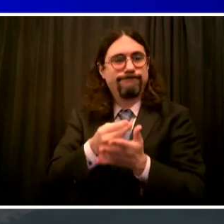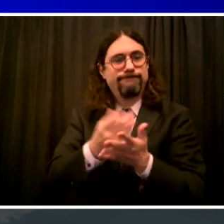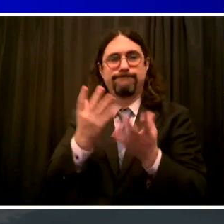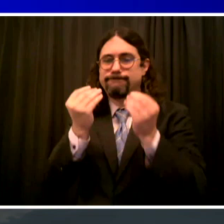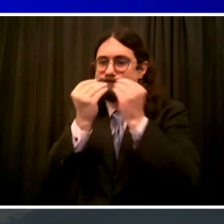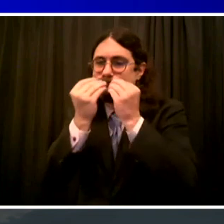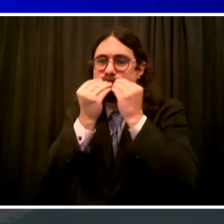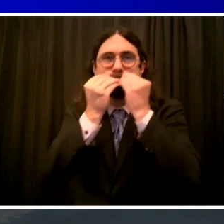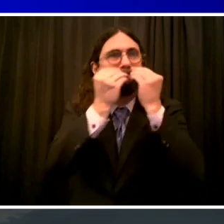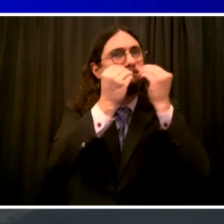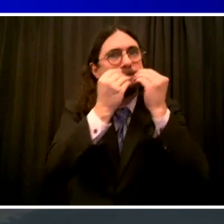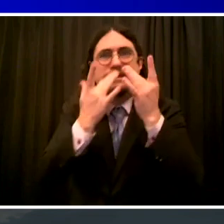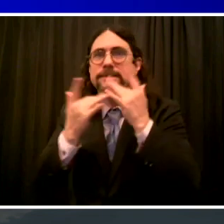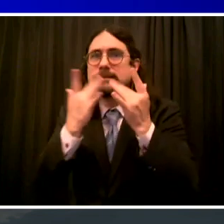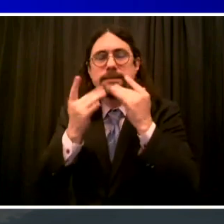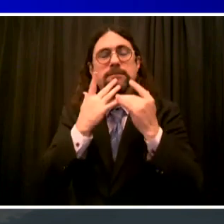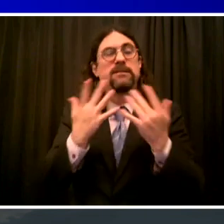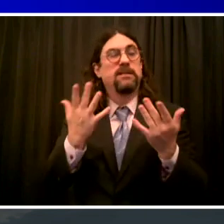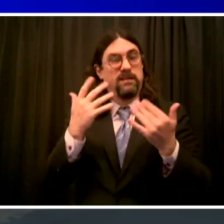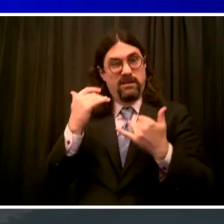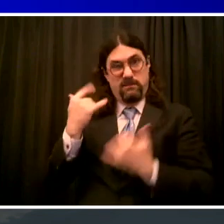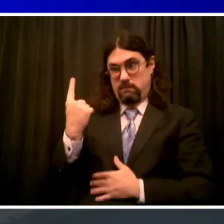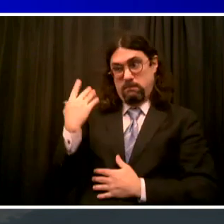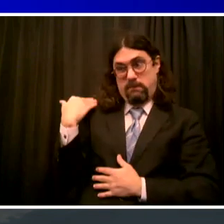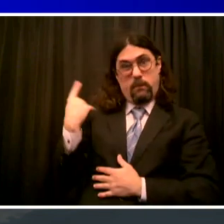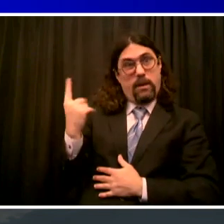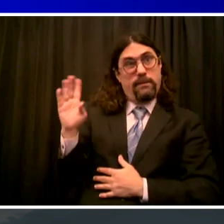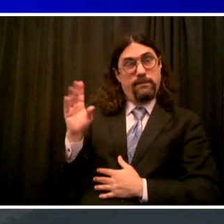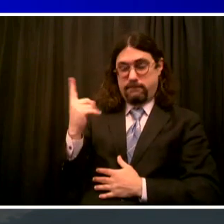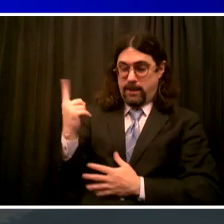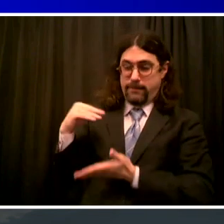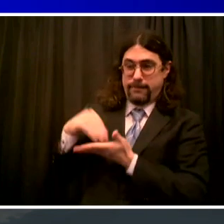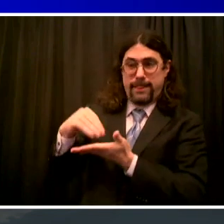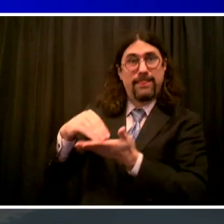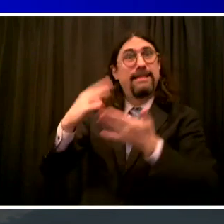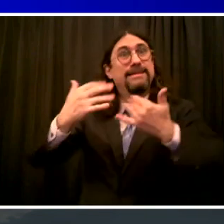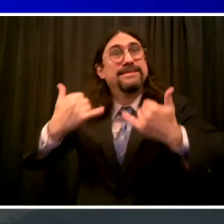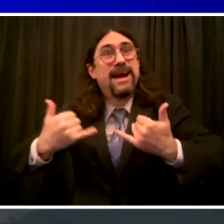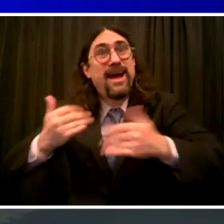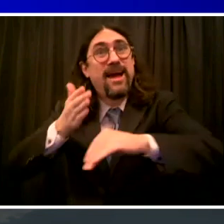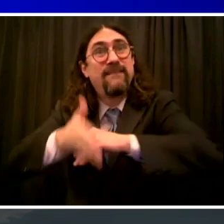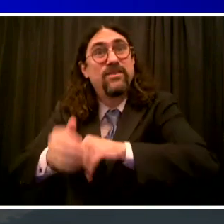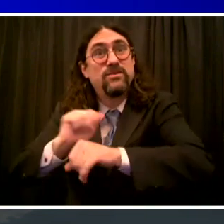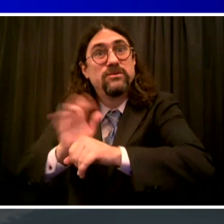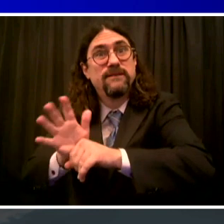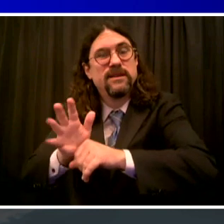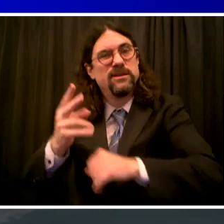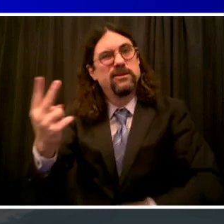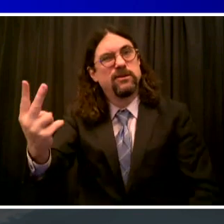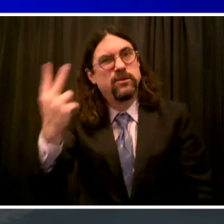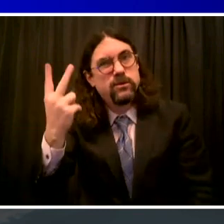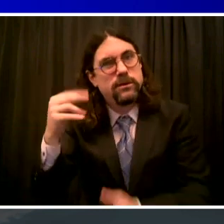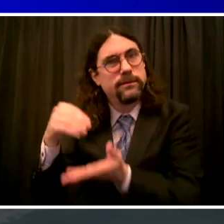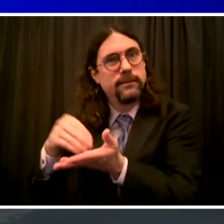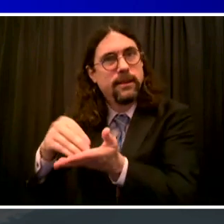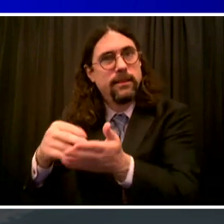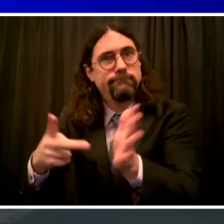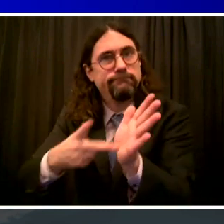SO I'ST DOUBLED IN THE COURSE OF TEN WEEKS. THAT'S THE MAGNIDETU OF TISH CRISIS. NOW DIRECT FOOD AID FROM THE FEDERAL